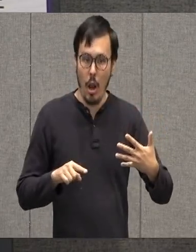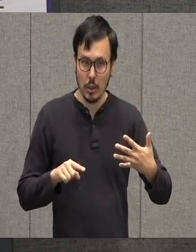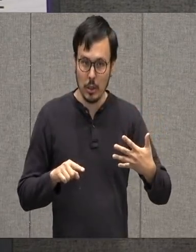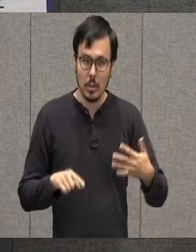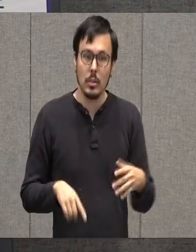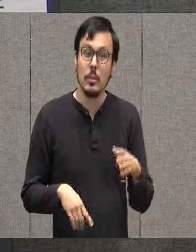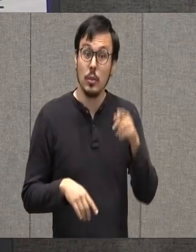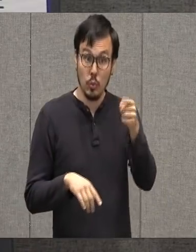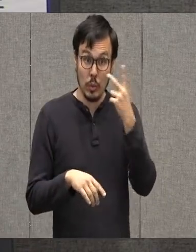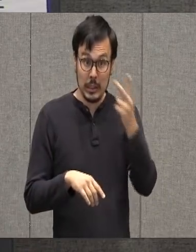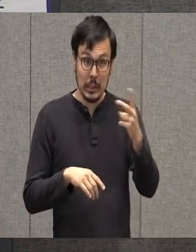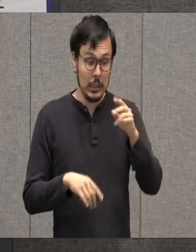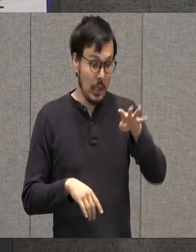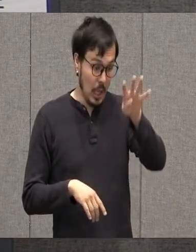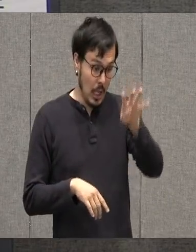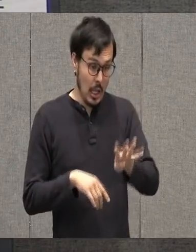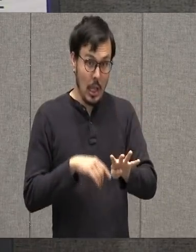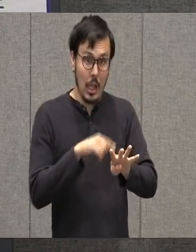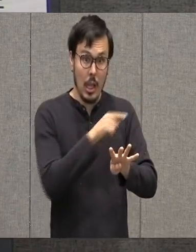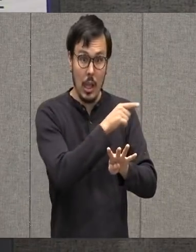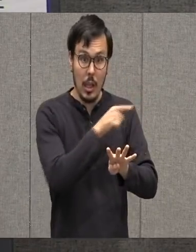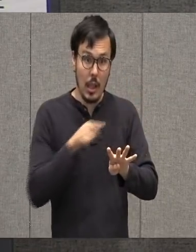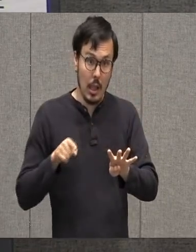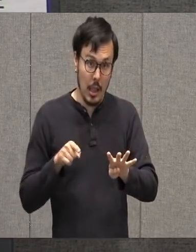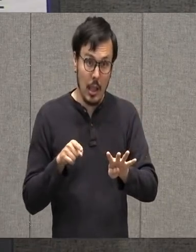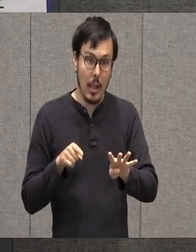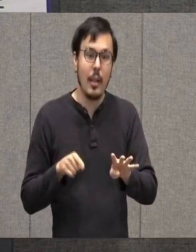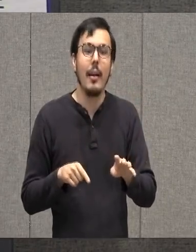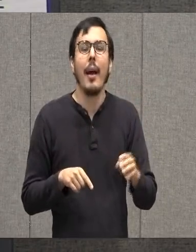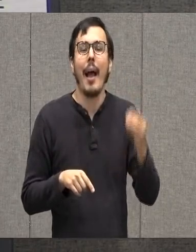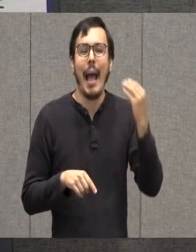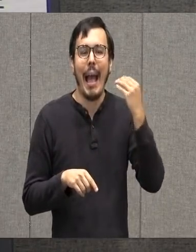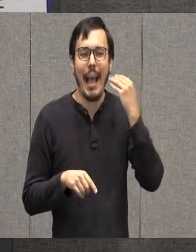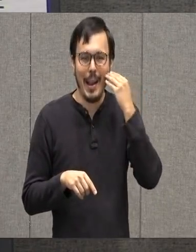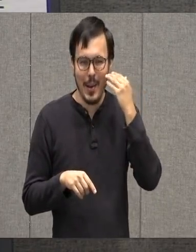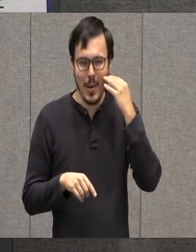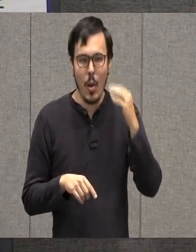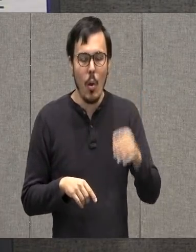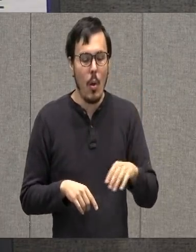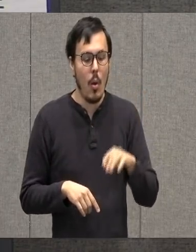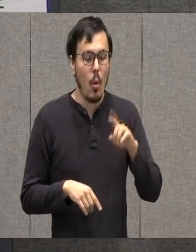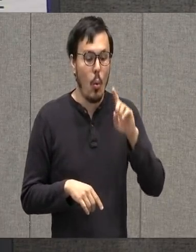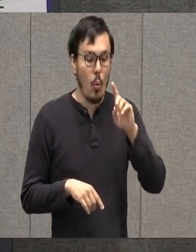I know that 15 is three groups of five. Five,